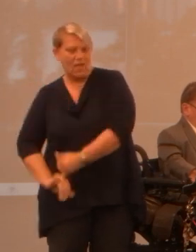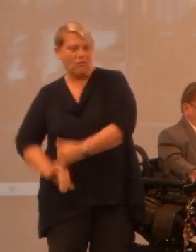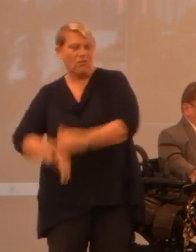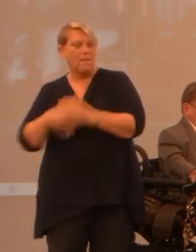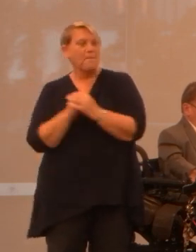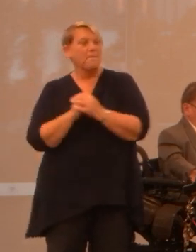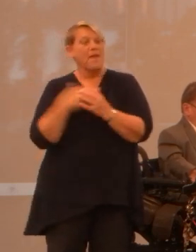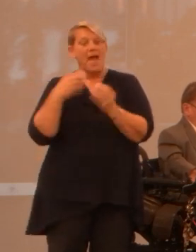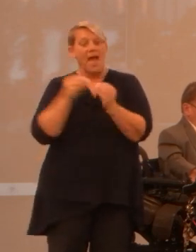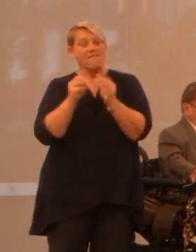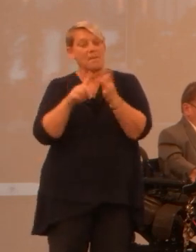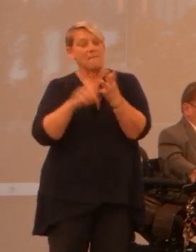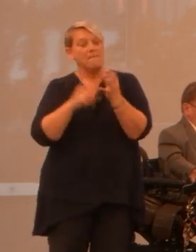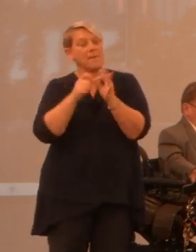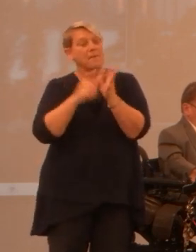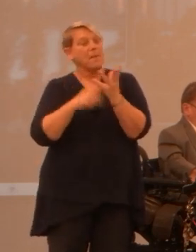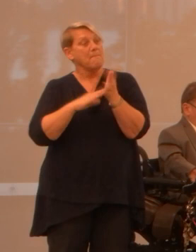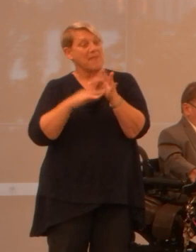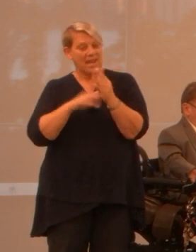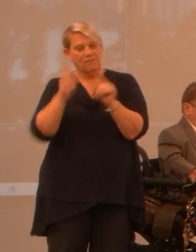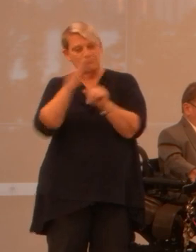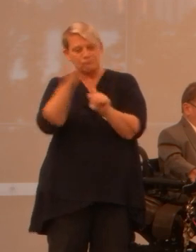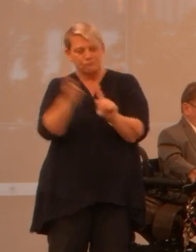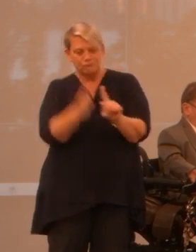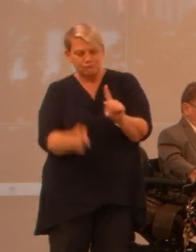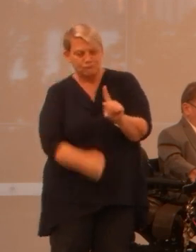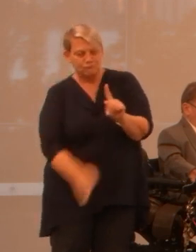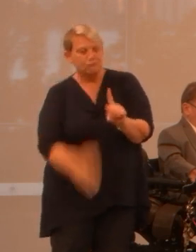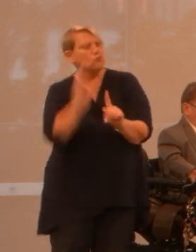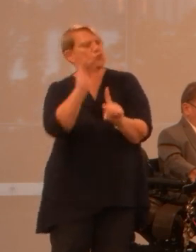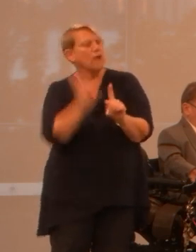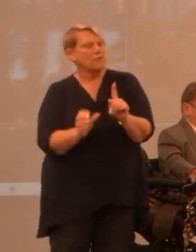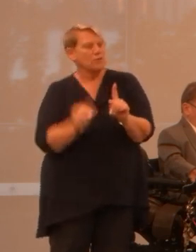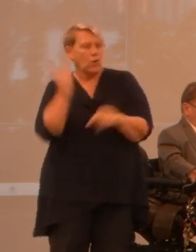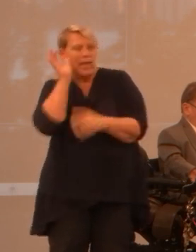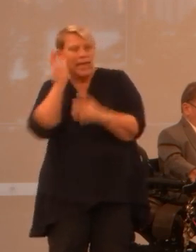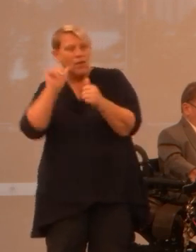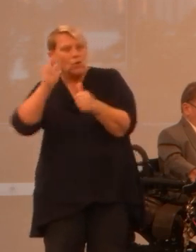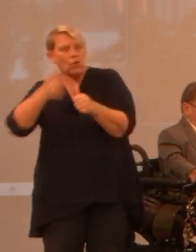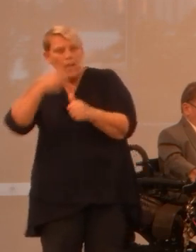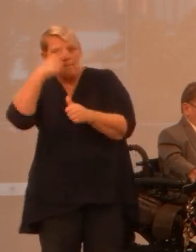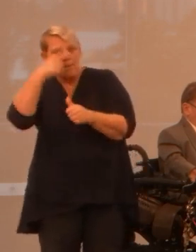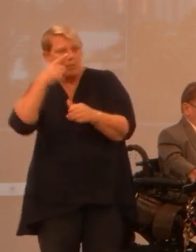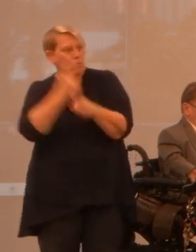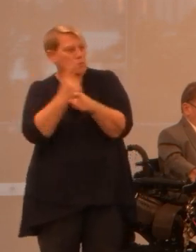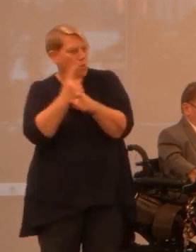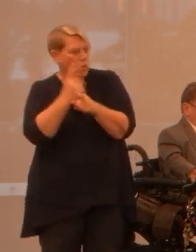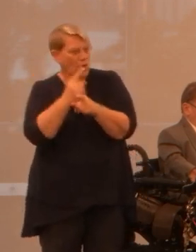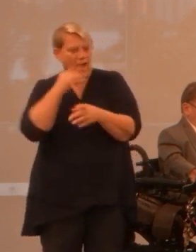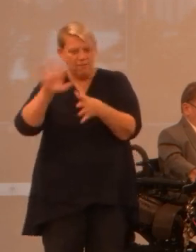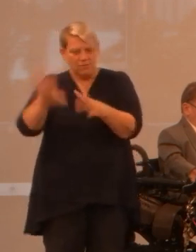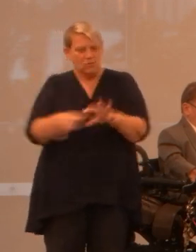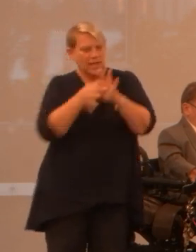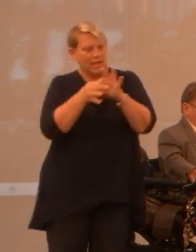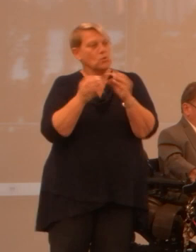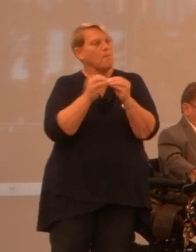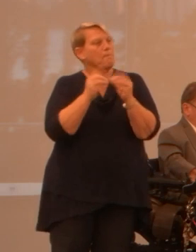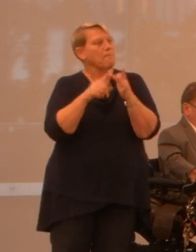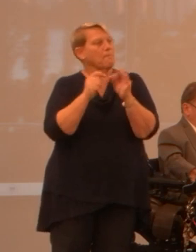I have the Bibbulmun as it flows through my country, you may hear Noongar people talk interchangeably between Noongar and Bibbulmun. That's because the ancient is